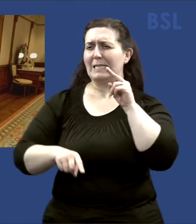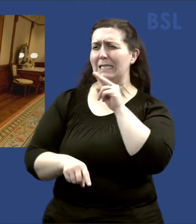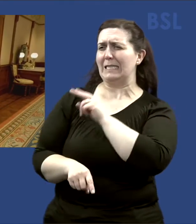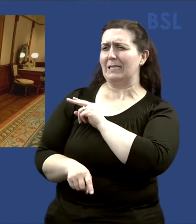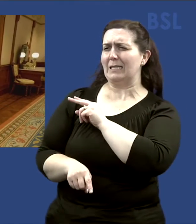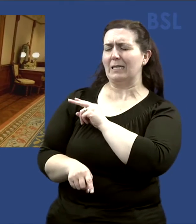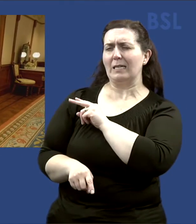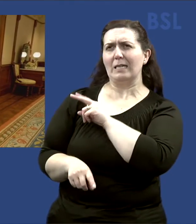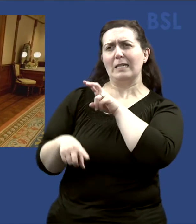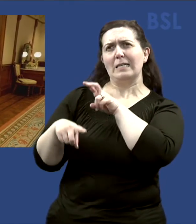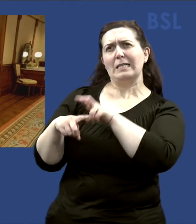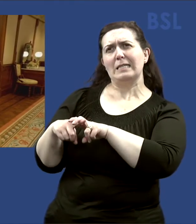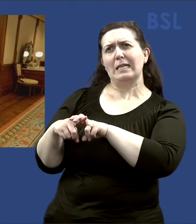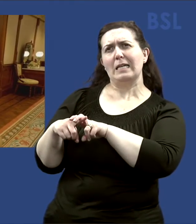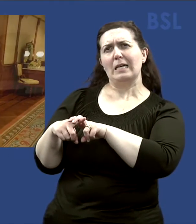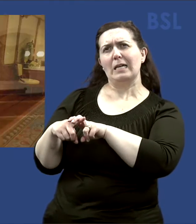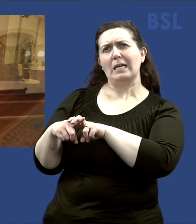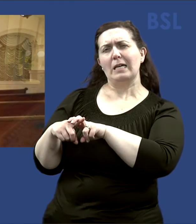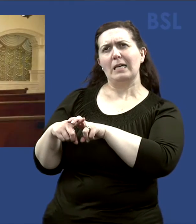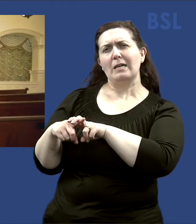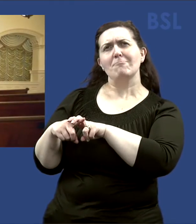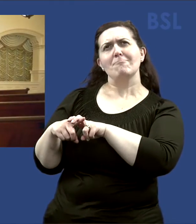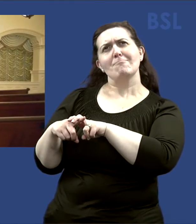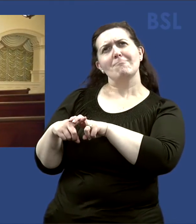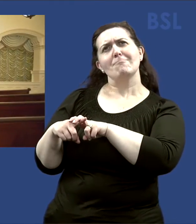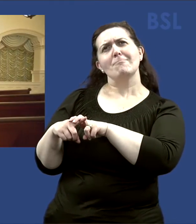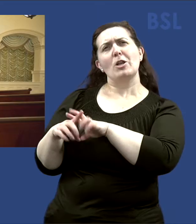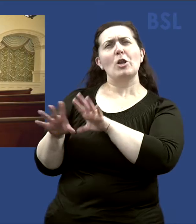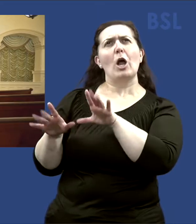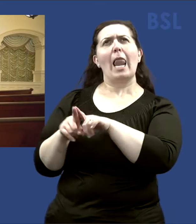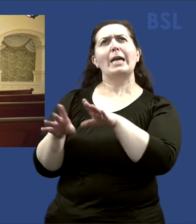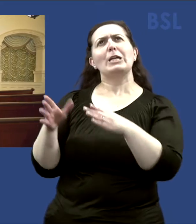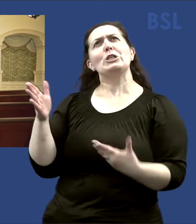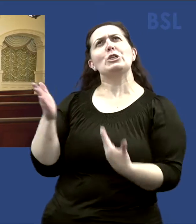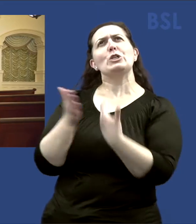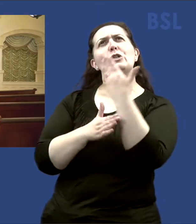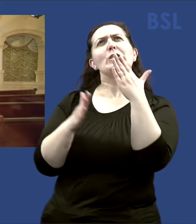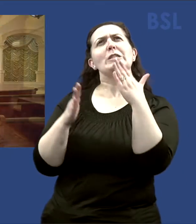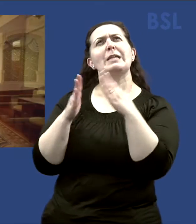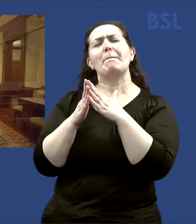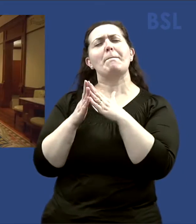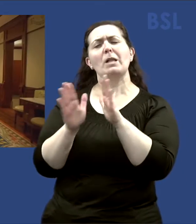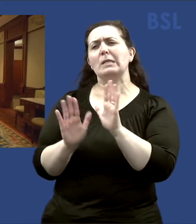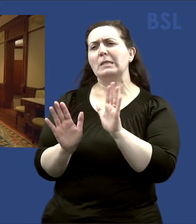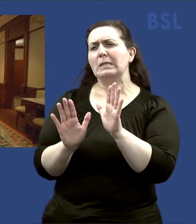and as you sit there, you feel like it's not just a new temple,